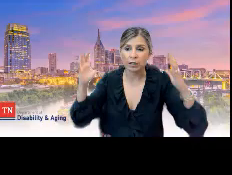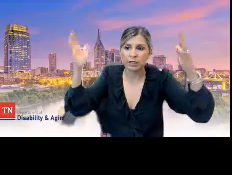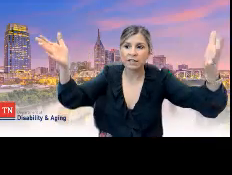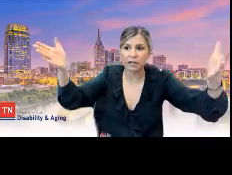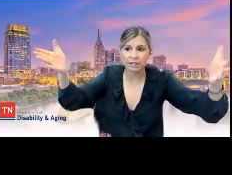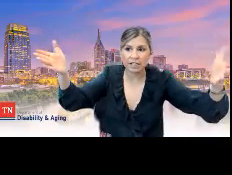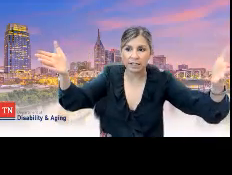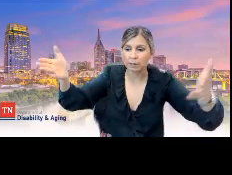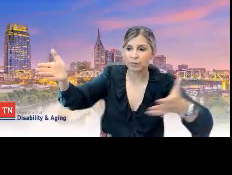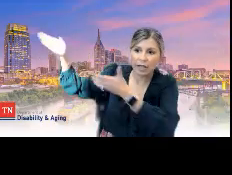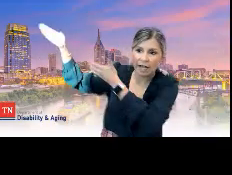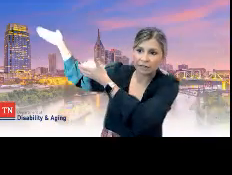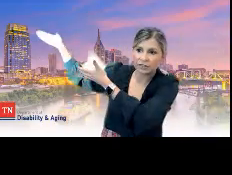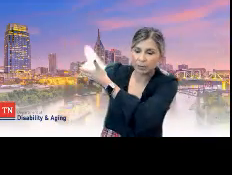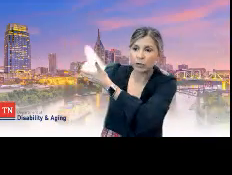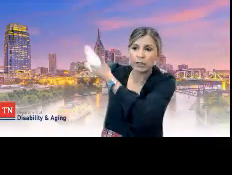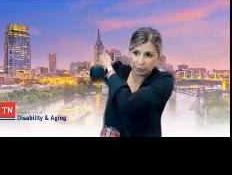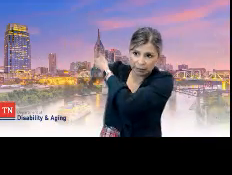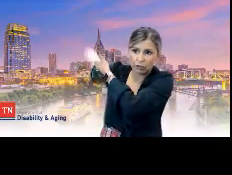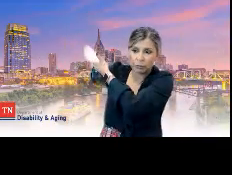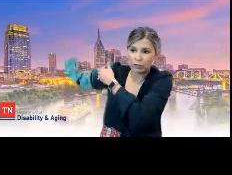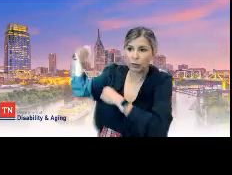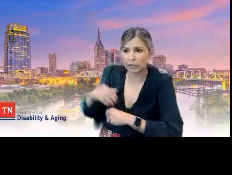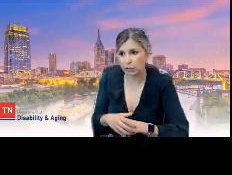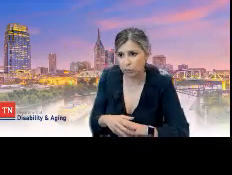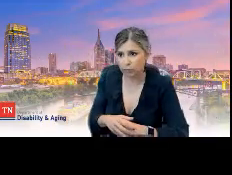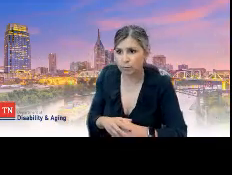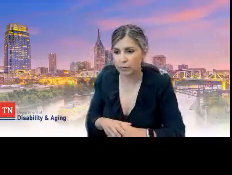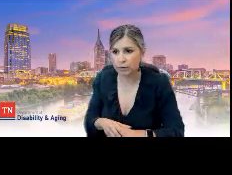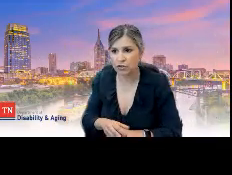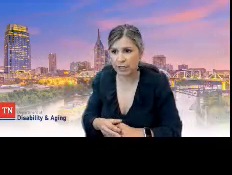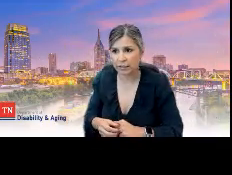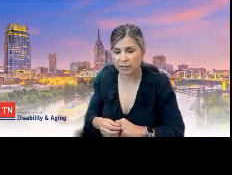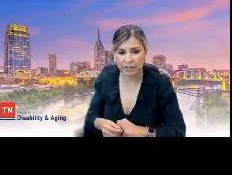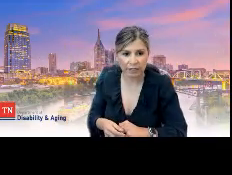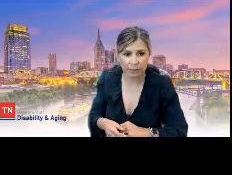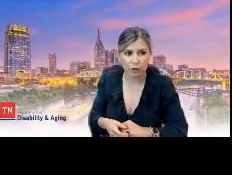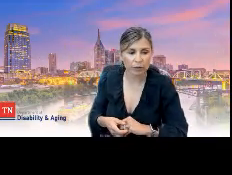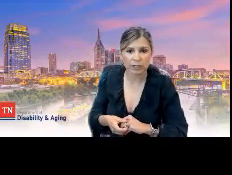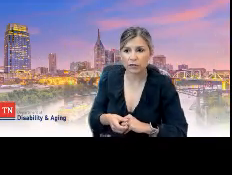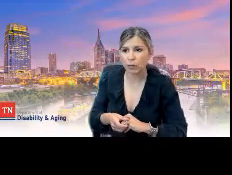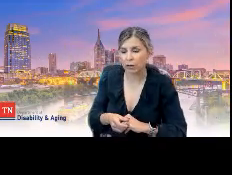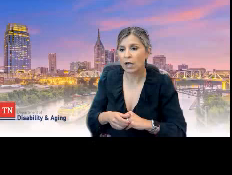has a table and I believe they're building one in the new gigantic stadium they're building as well.